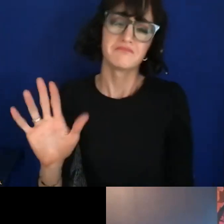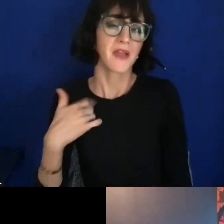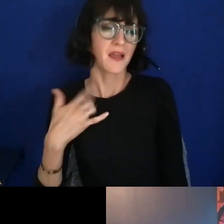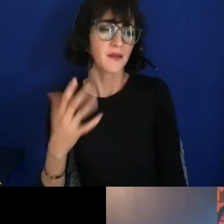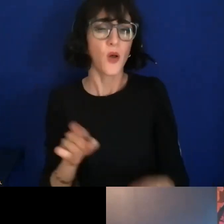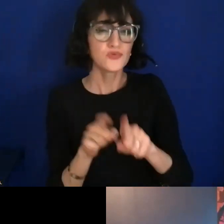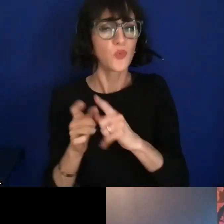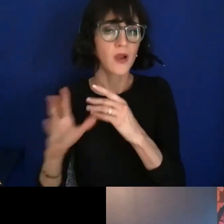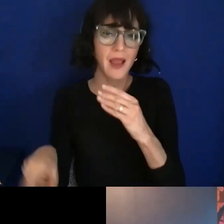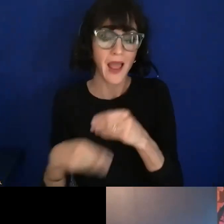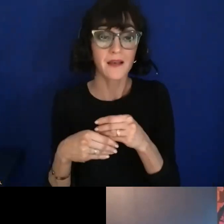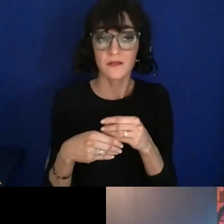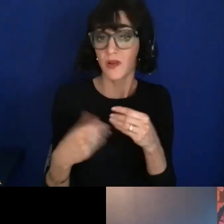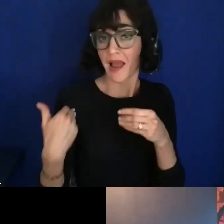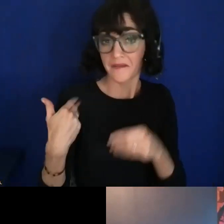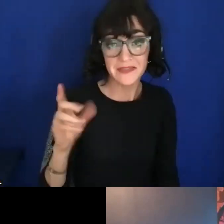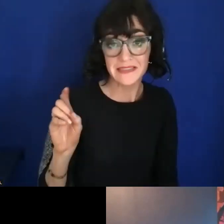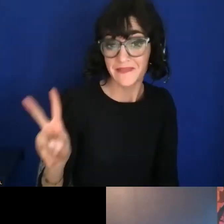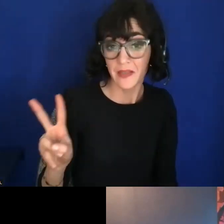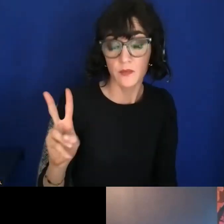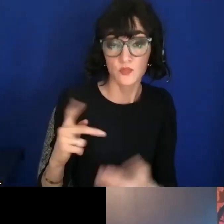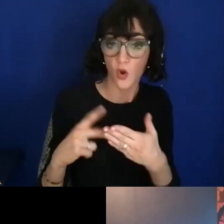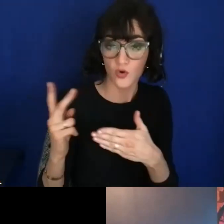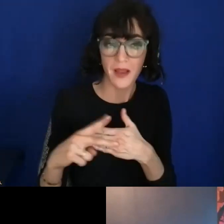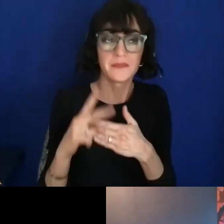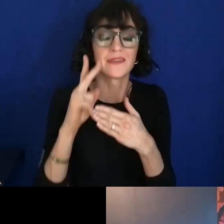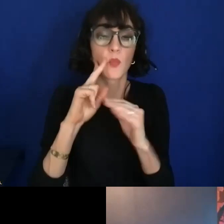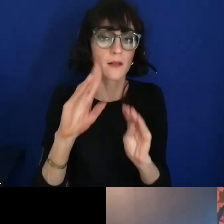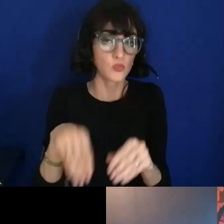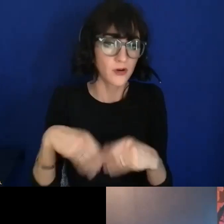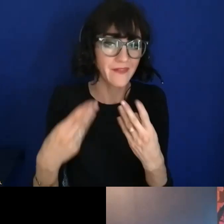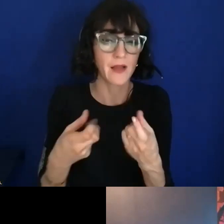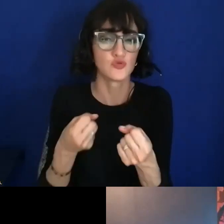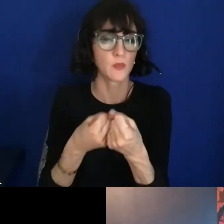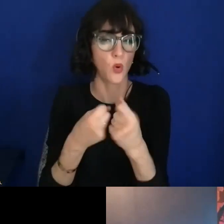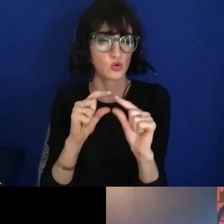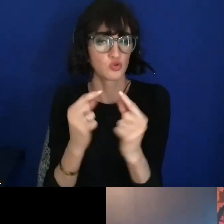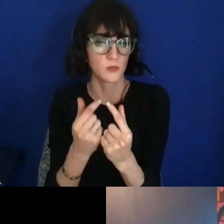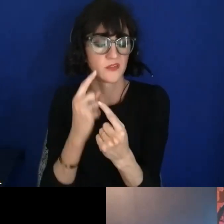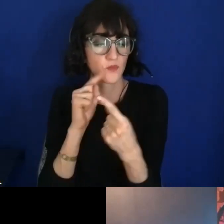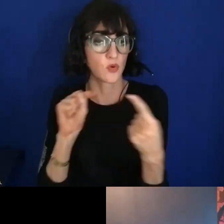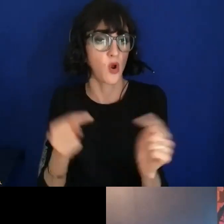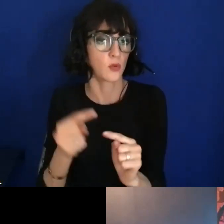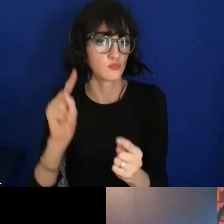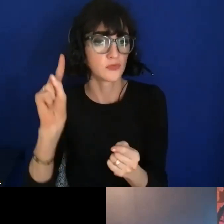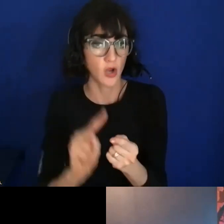that will offer support groups in harm reduction or in treatment settings or offer like a healthy